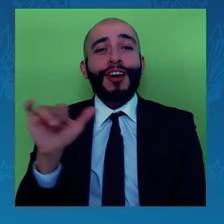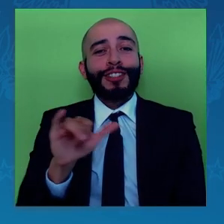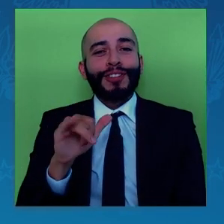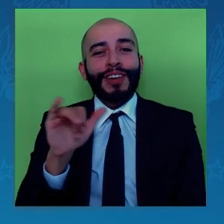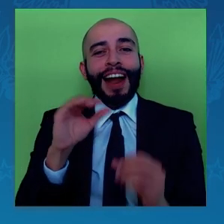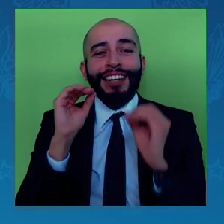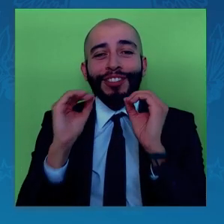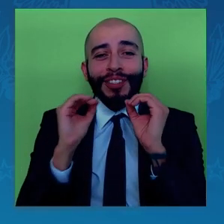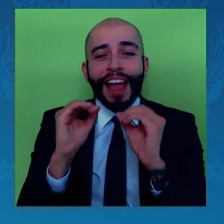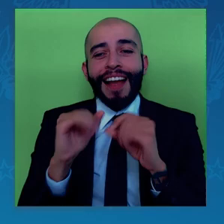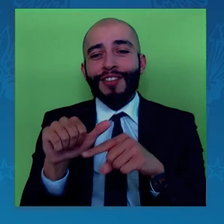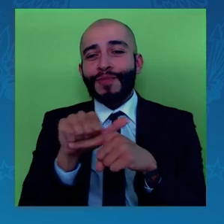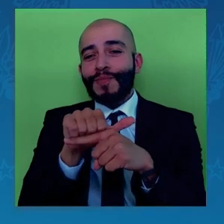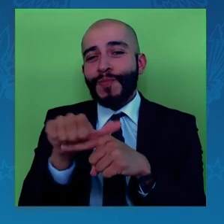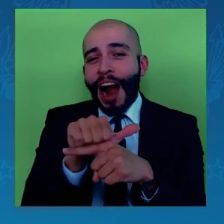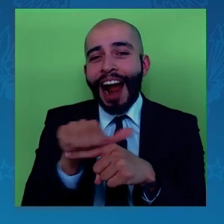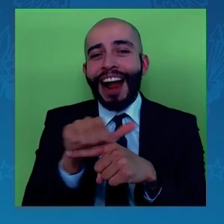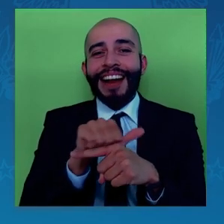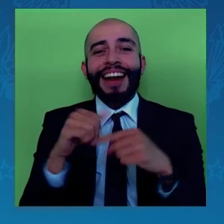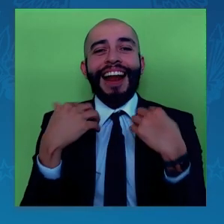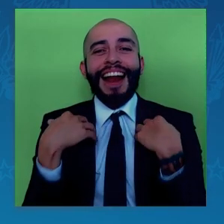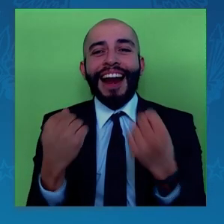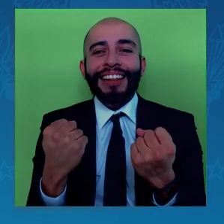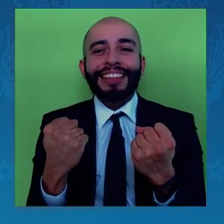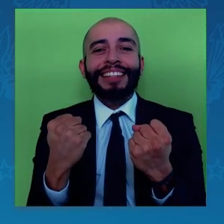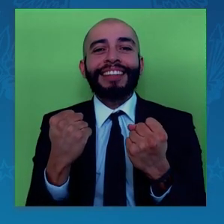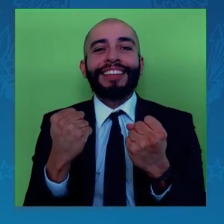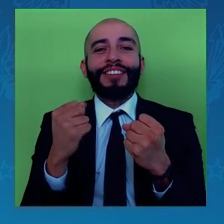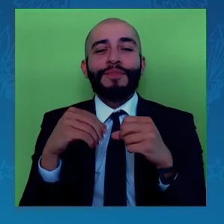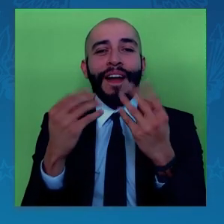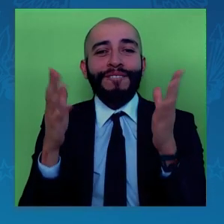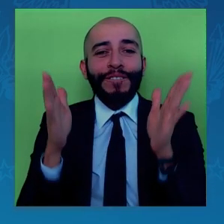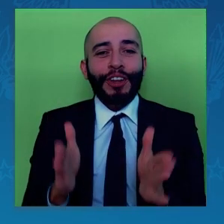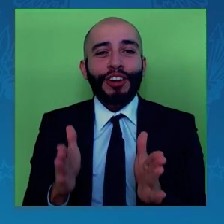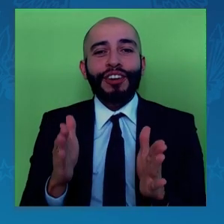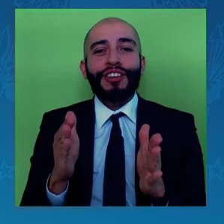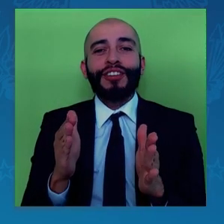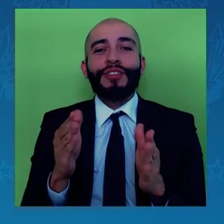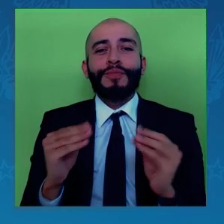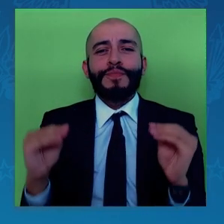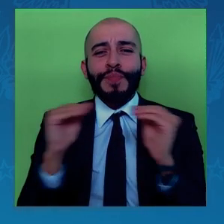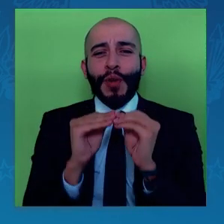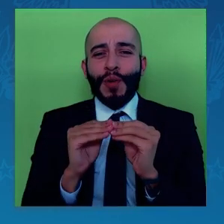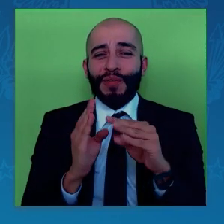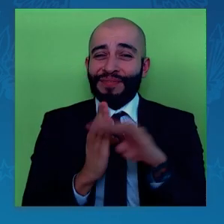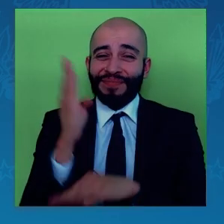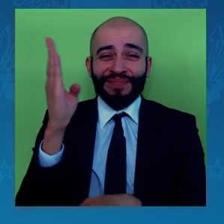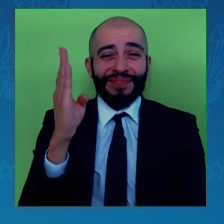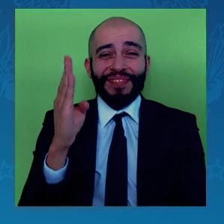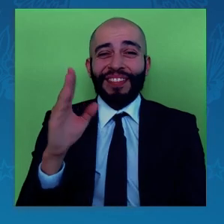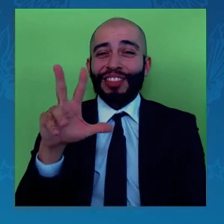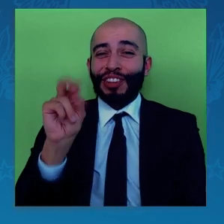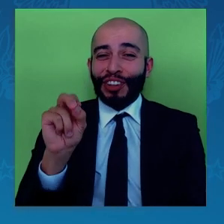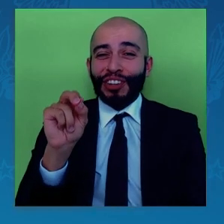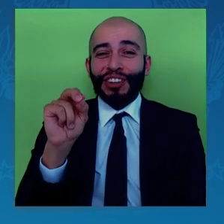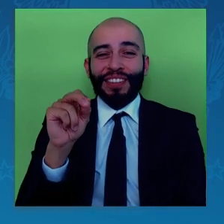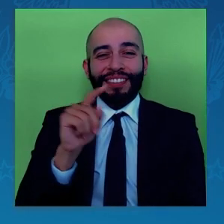through community health centers, helping to end the HIV aids epidemic directly supporting providers during the pandemic